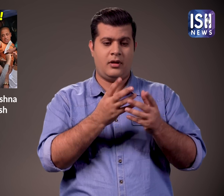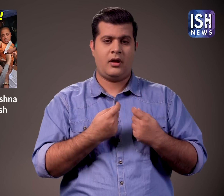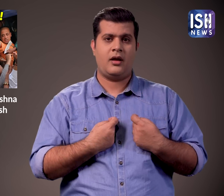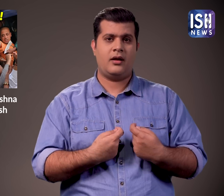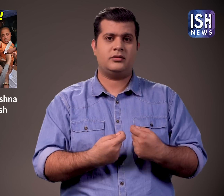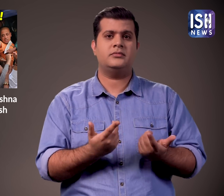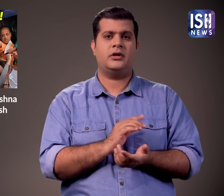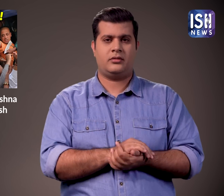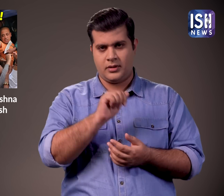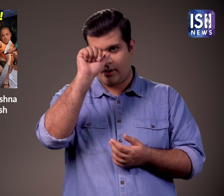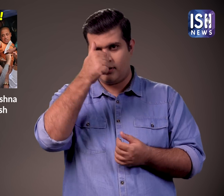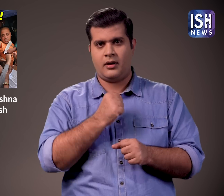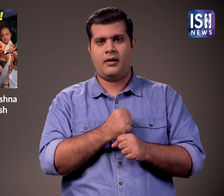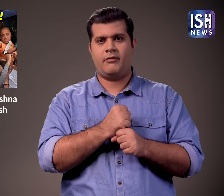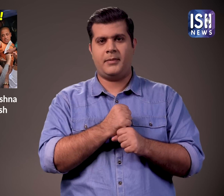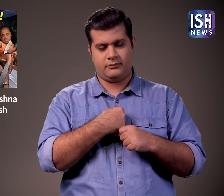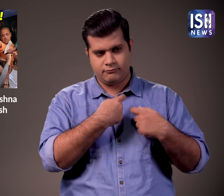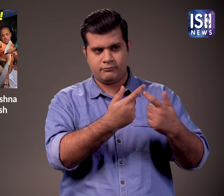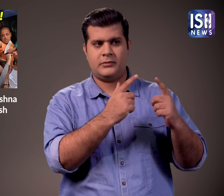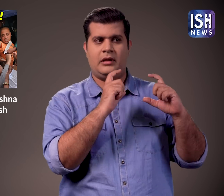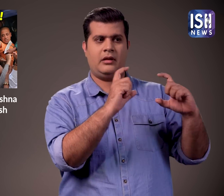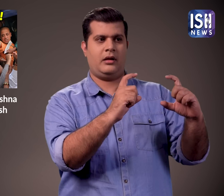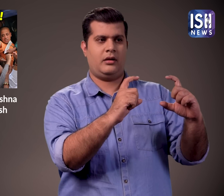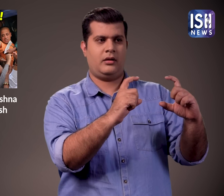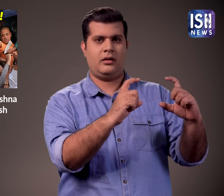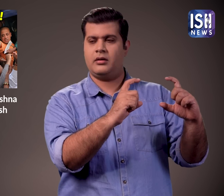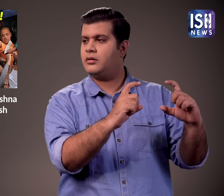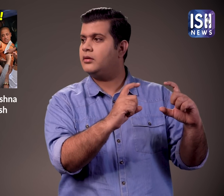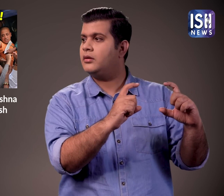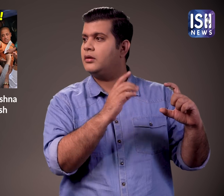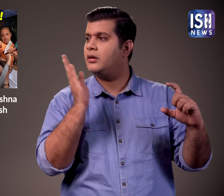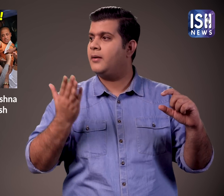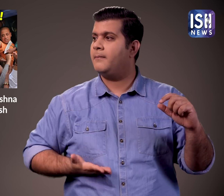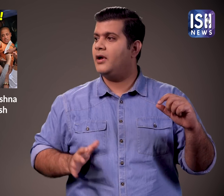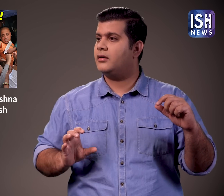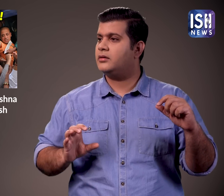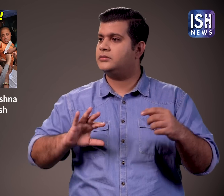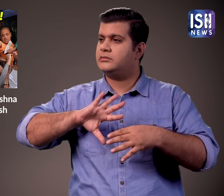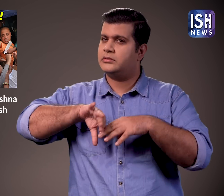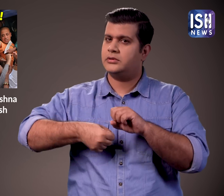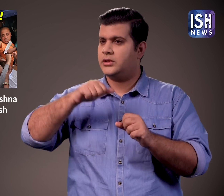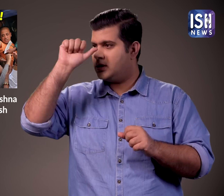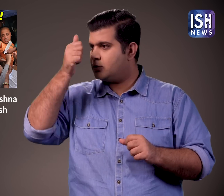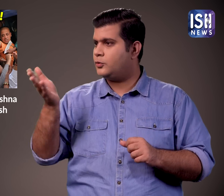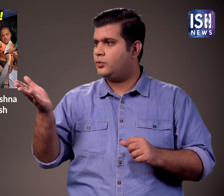Who is paying for her expenses? Indian government and in Bangladesh Hindus are being tortured.